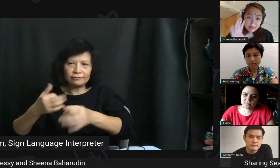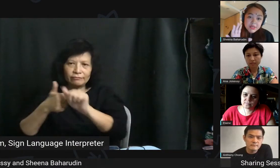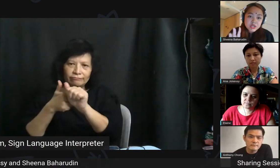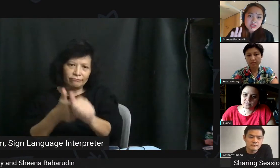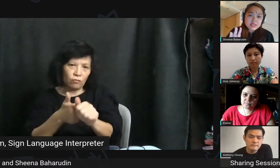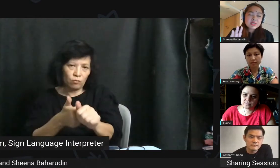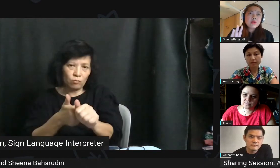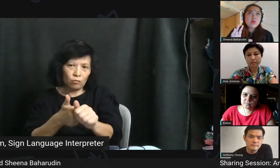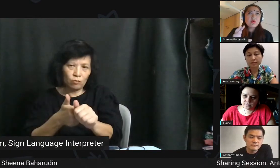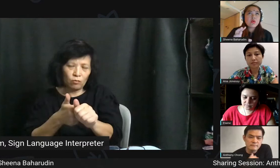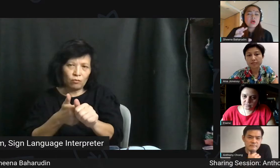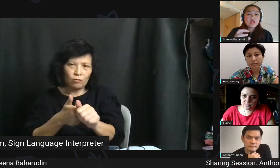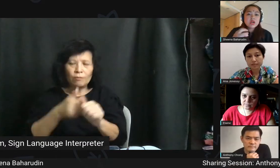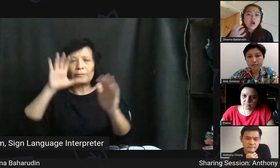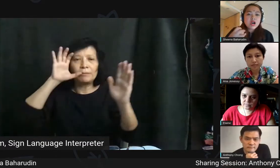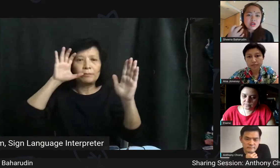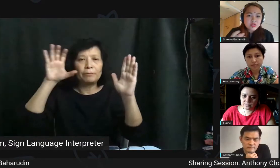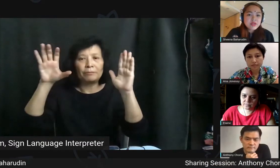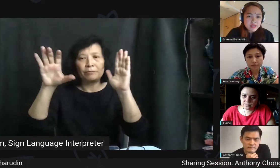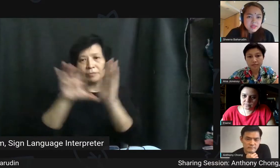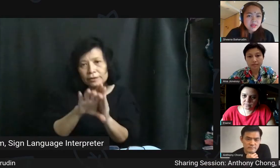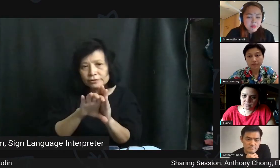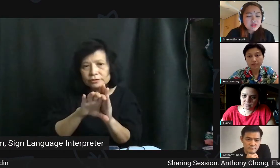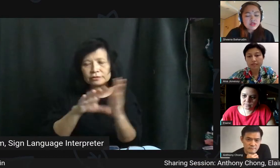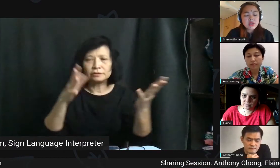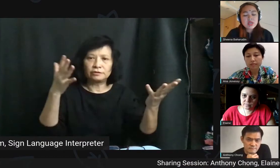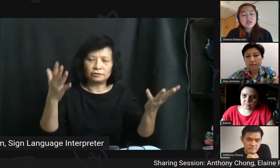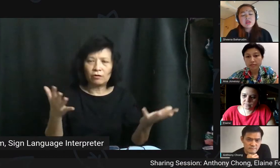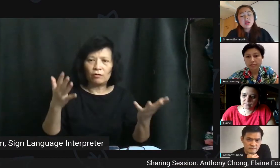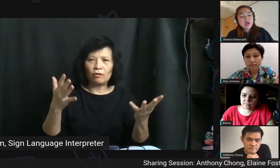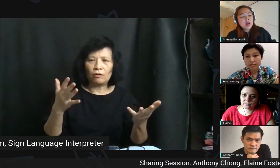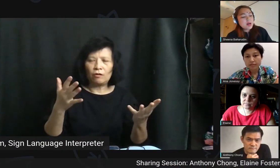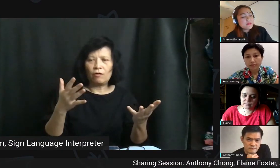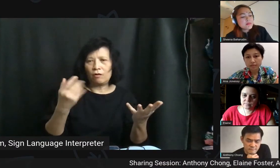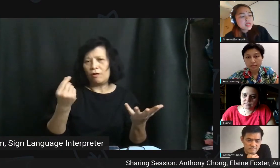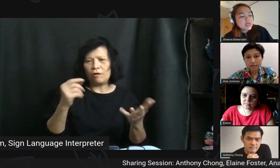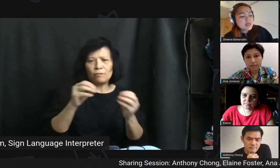images or concrete imagery in